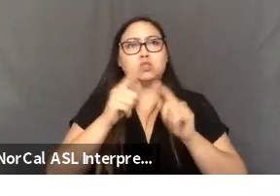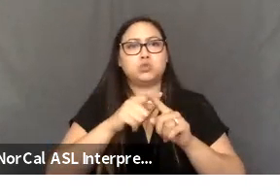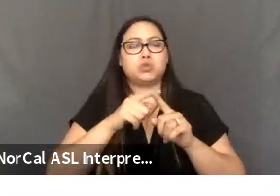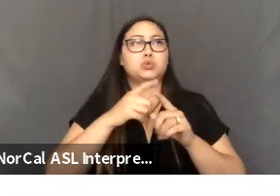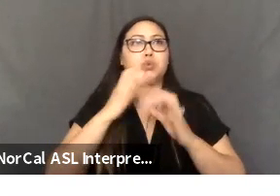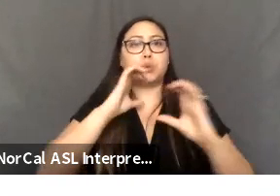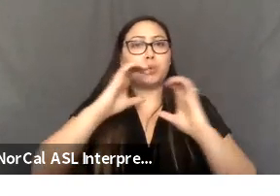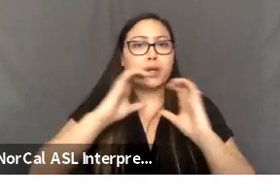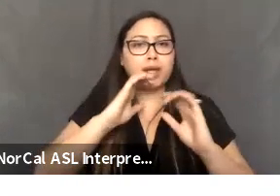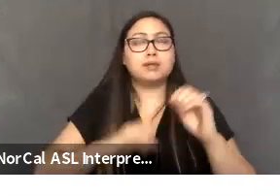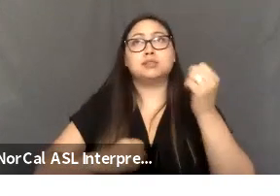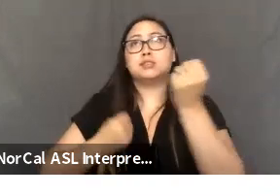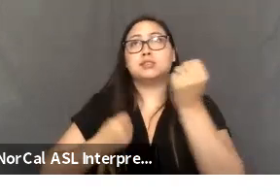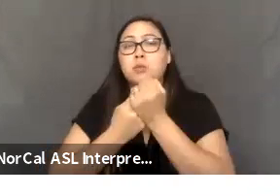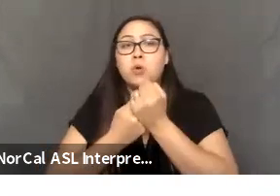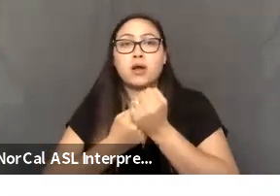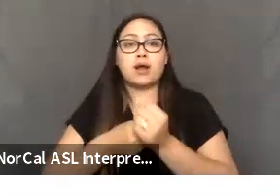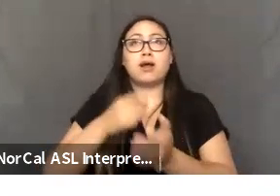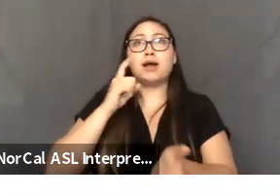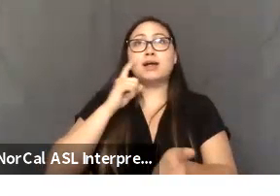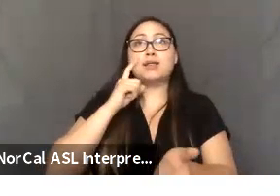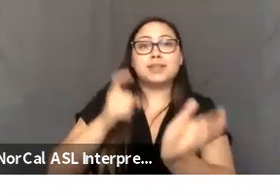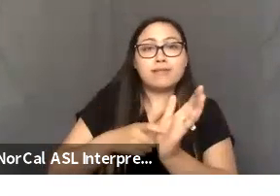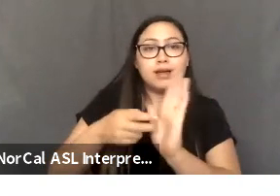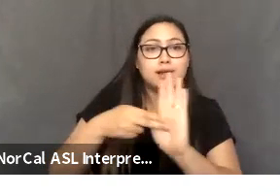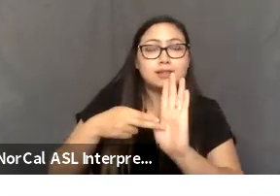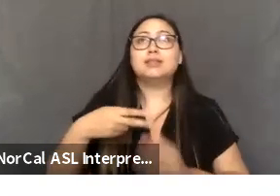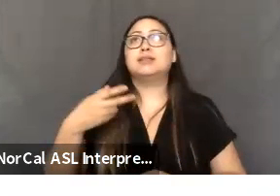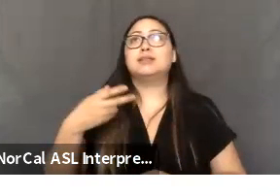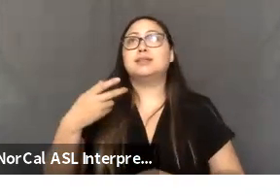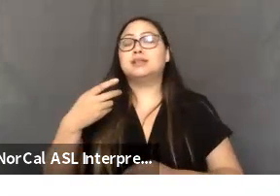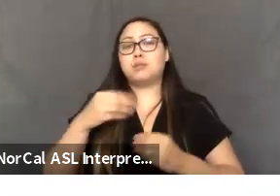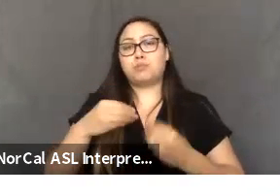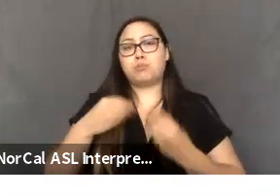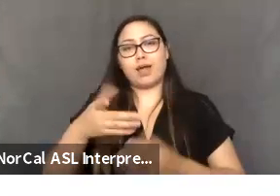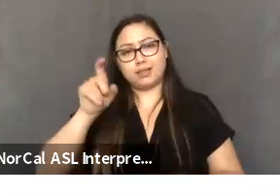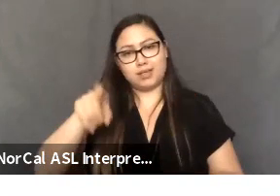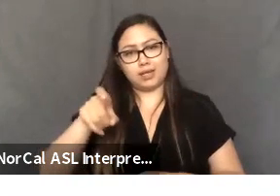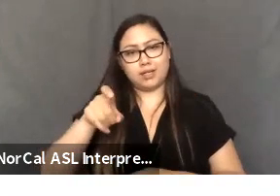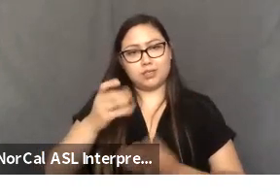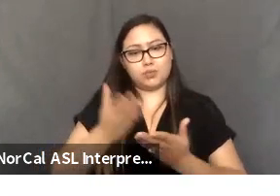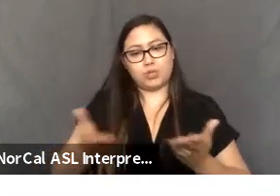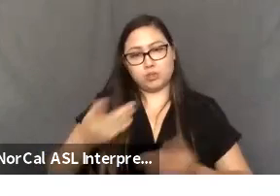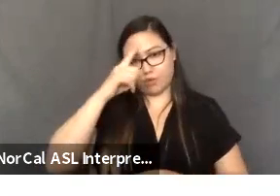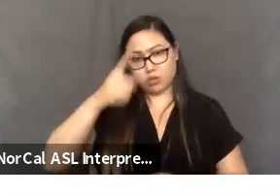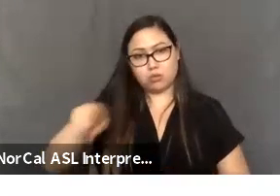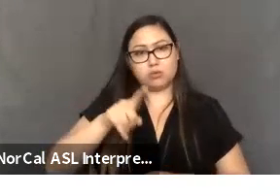support, identify, and then provide the needed resources for people with disabilities. Many